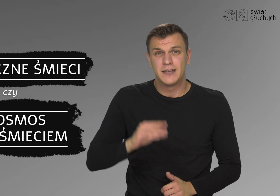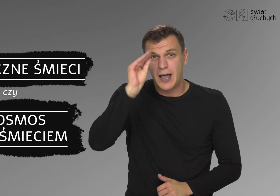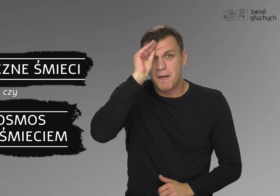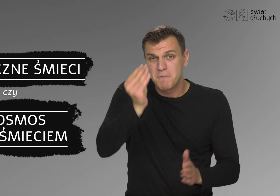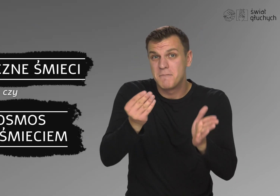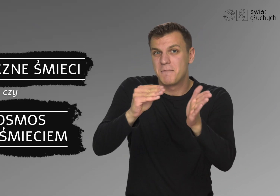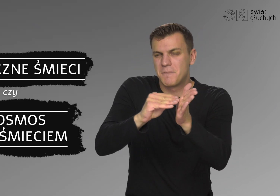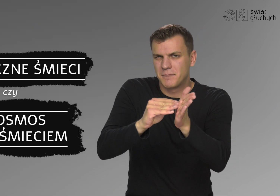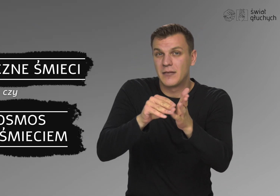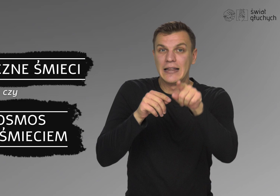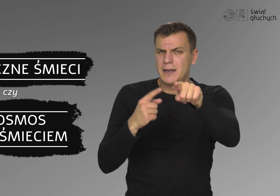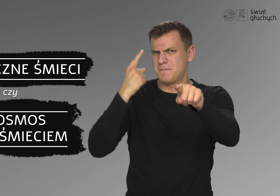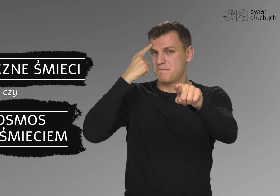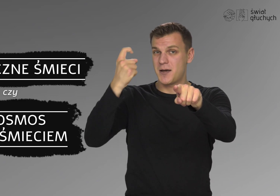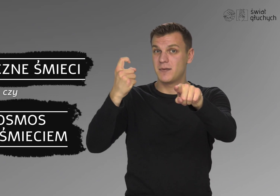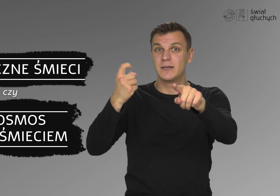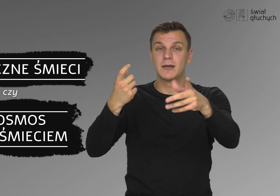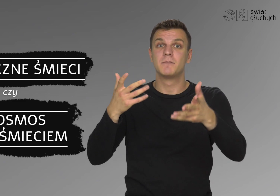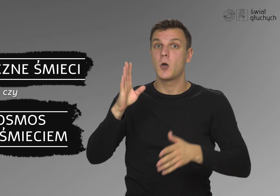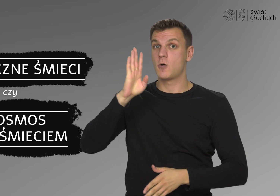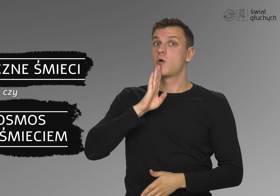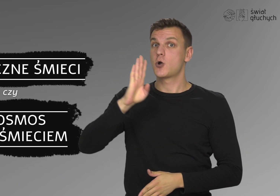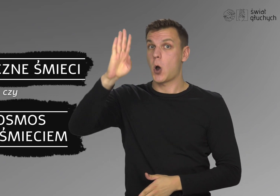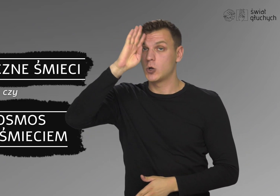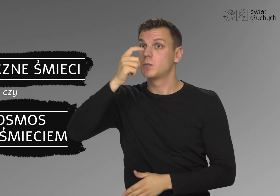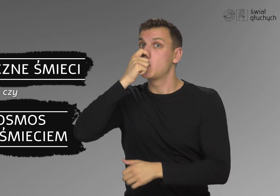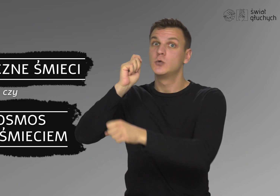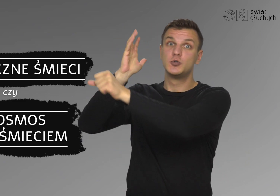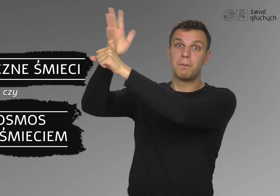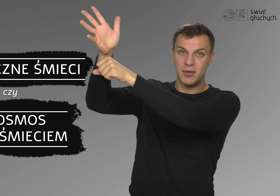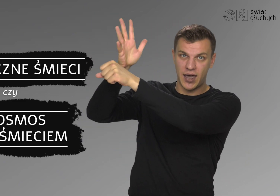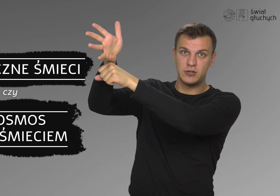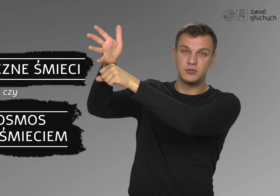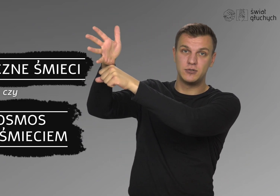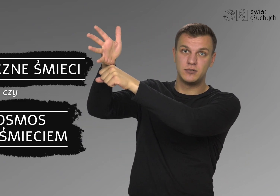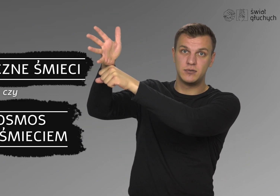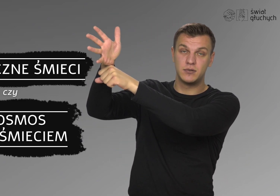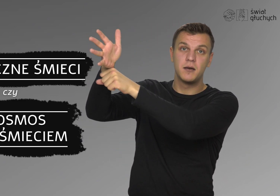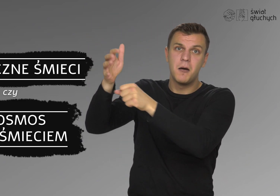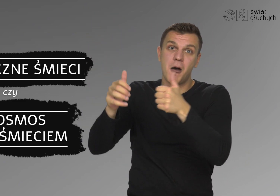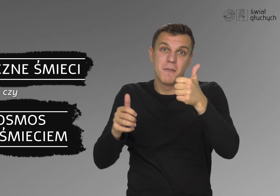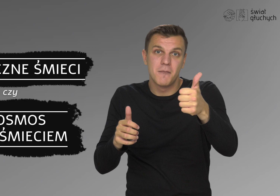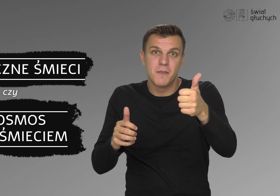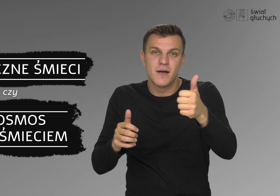Here’s a small note: SPACE TRASH (left there) – that’s correctly signed.